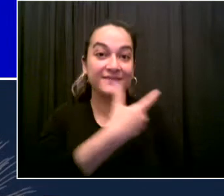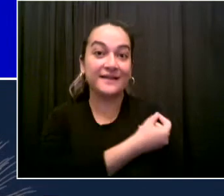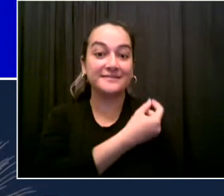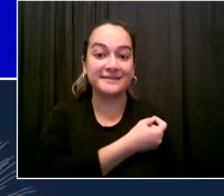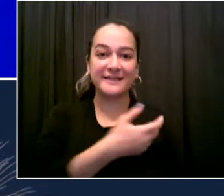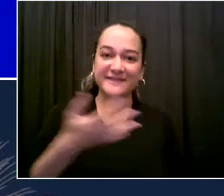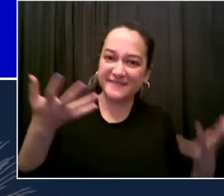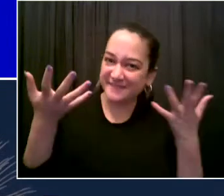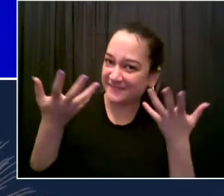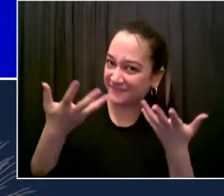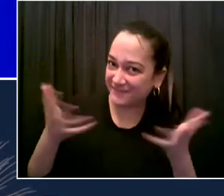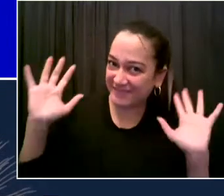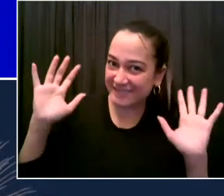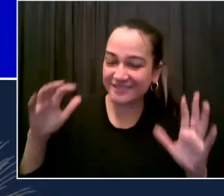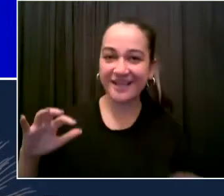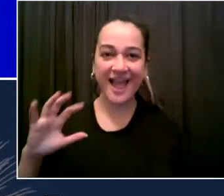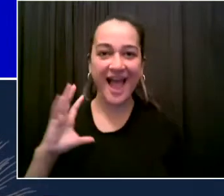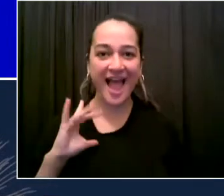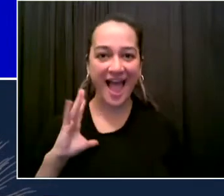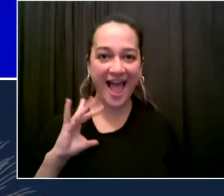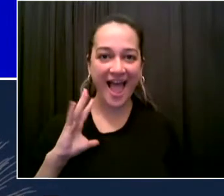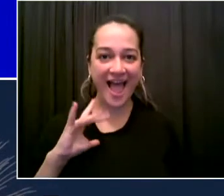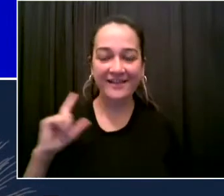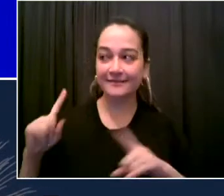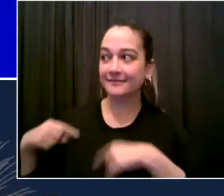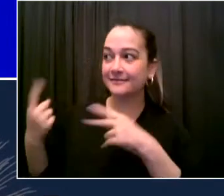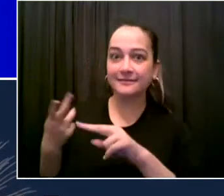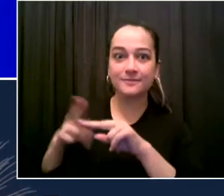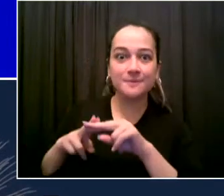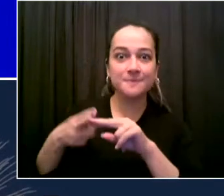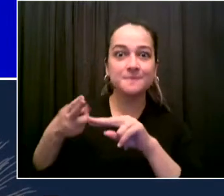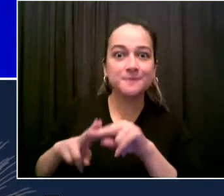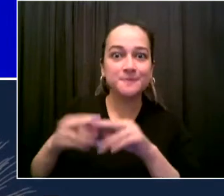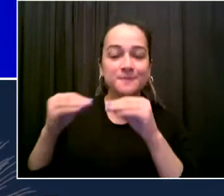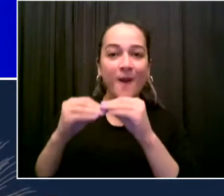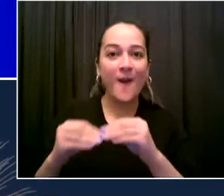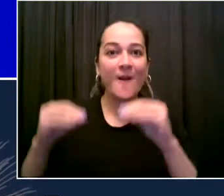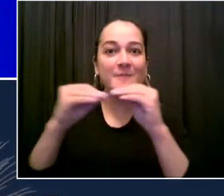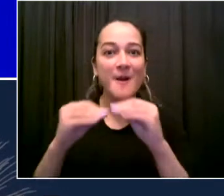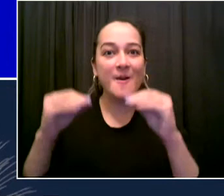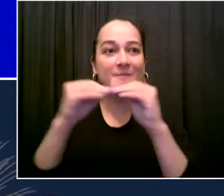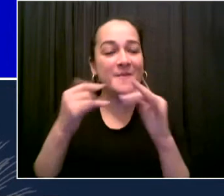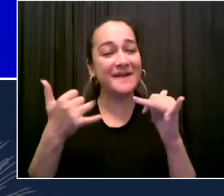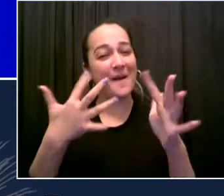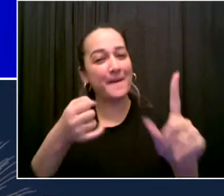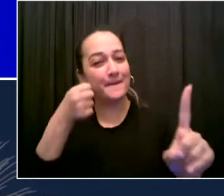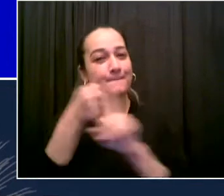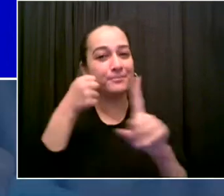DOSES IN NEW YORK CITY. OVER 8 MILLION FROM DAY ONE AND